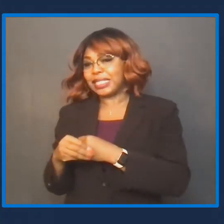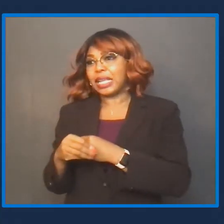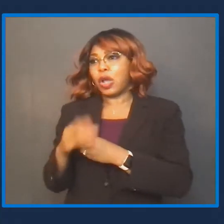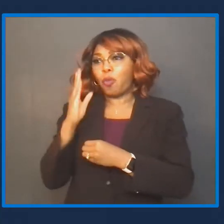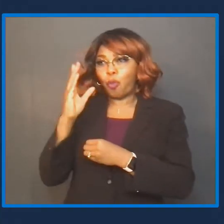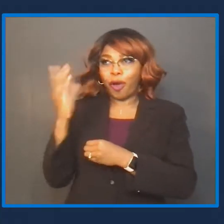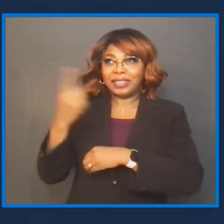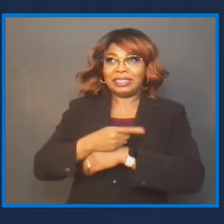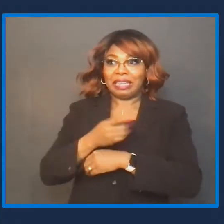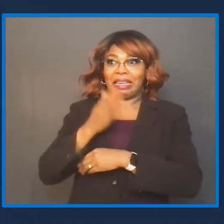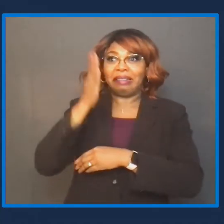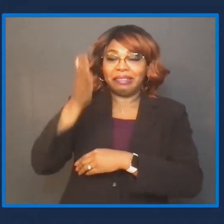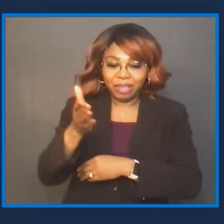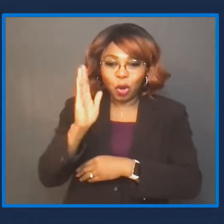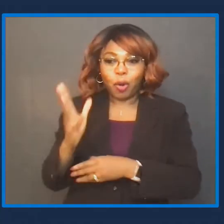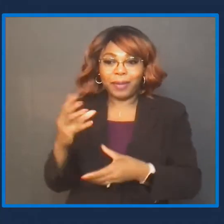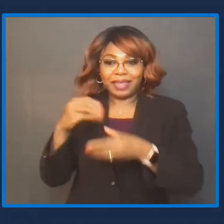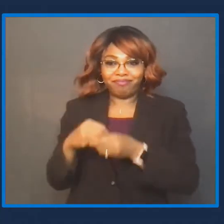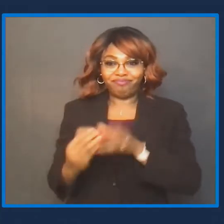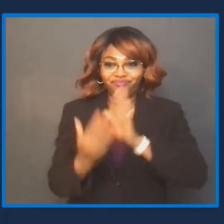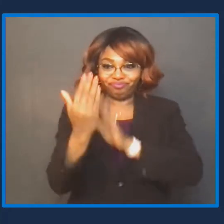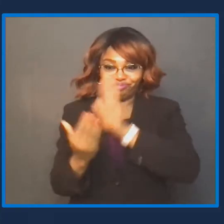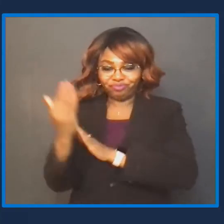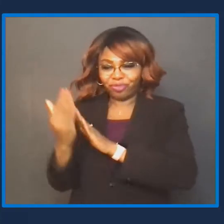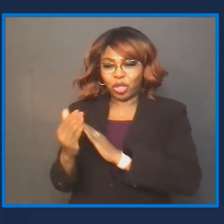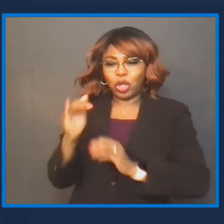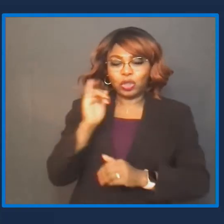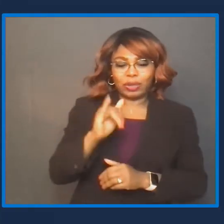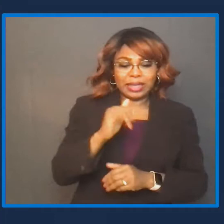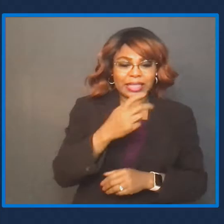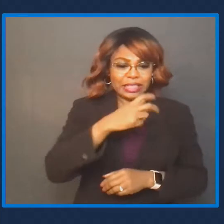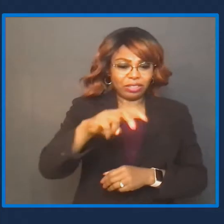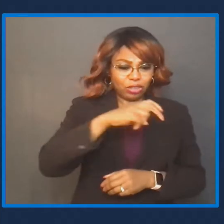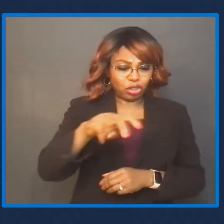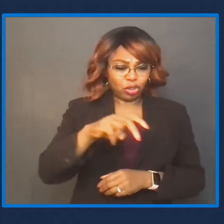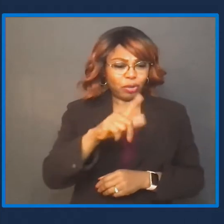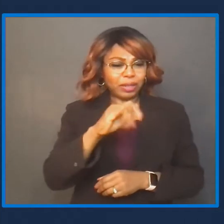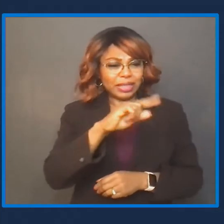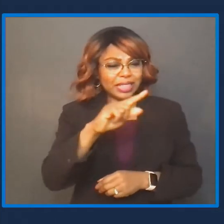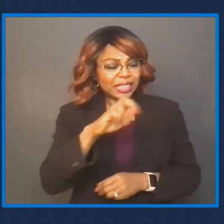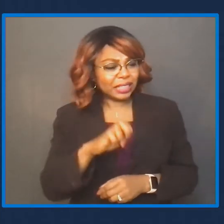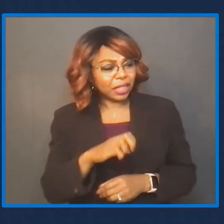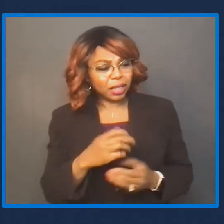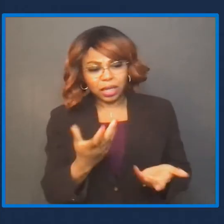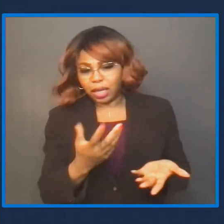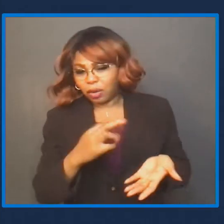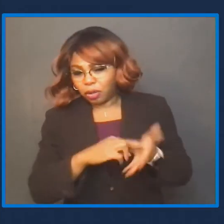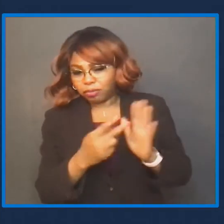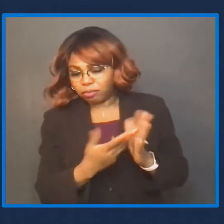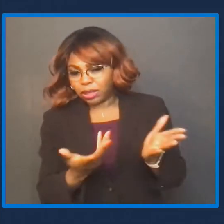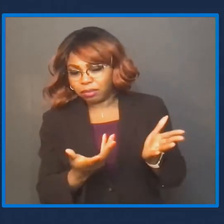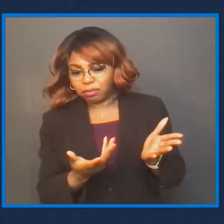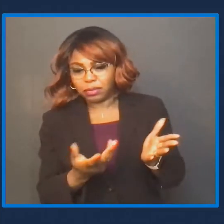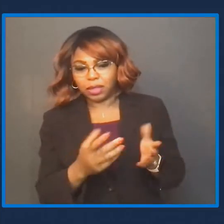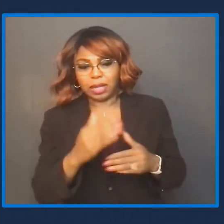Lizzie, how do you think about this transition into physical accessibility? What does the built environment look like?